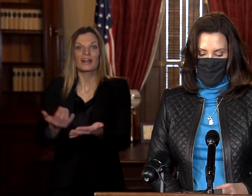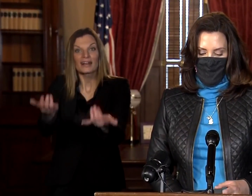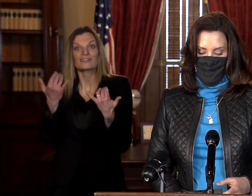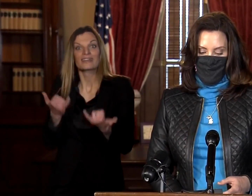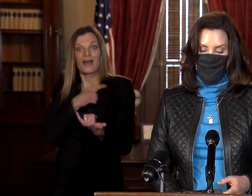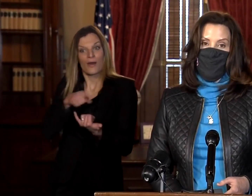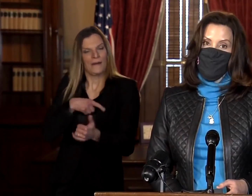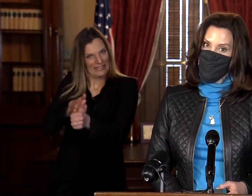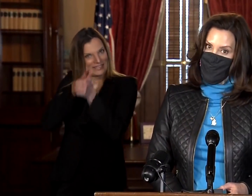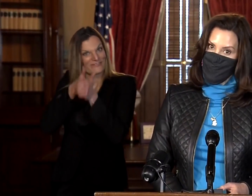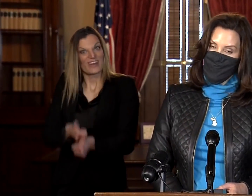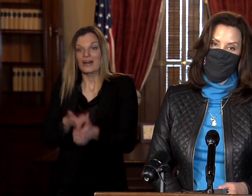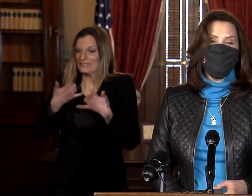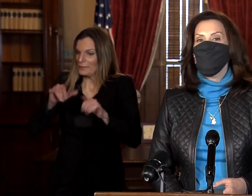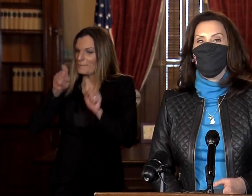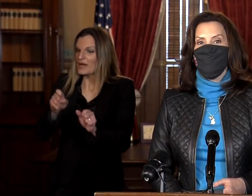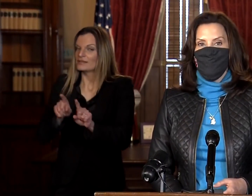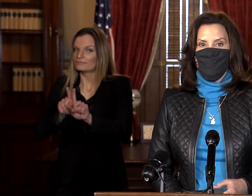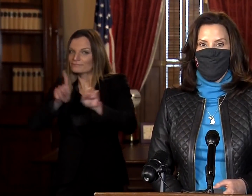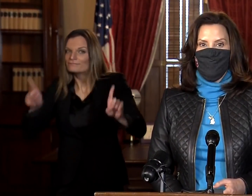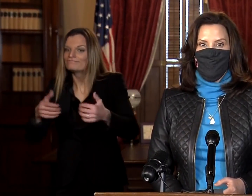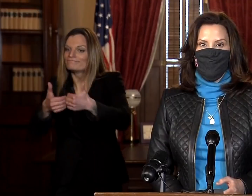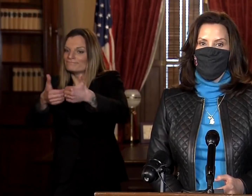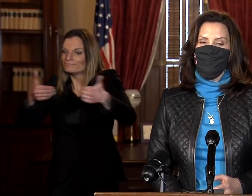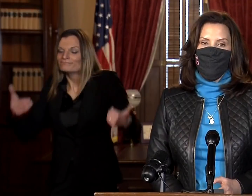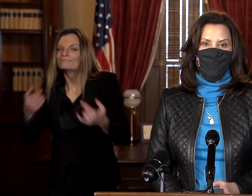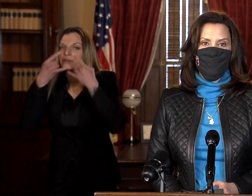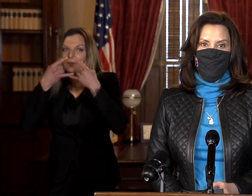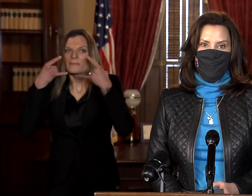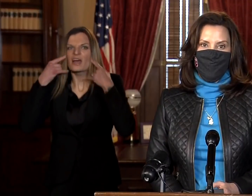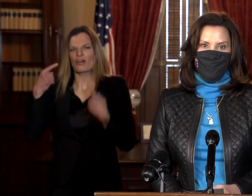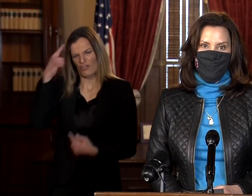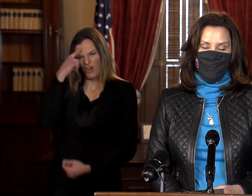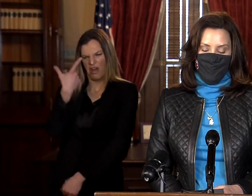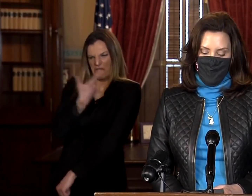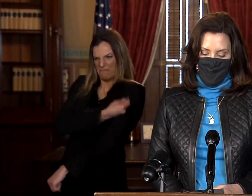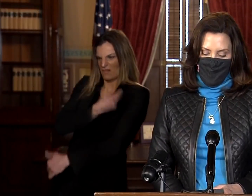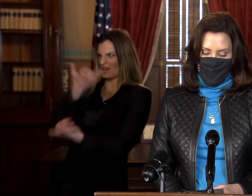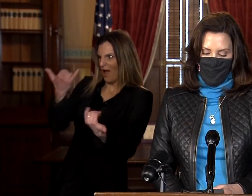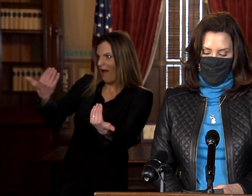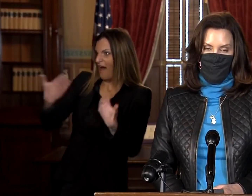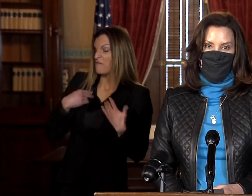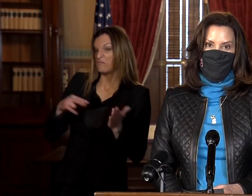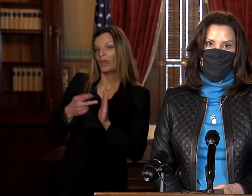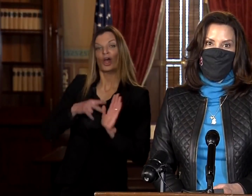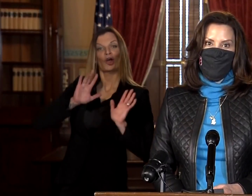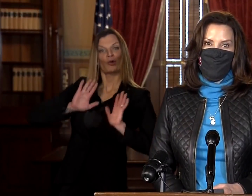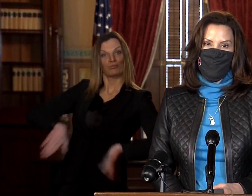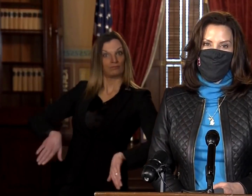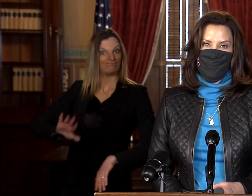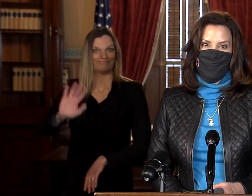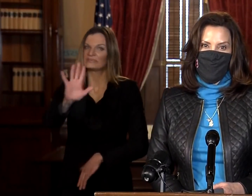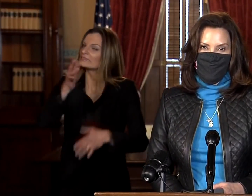more important than ever that we continue to do the safety continue to do the safety protocols we know work. protocols we know work. That’s mask wearing, that’s That’s mask wearing, that’s social distancing, that’s